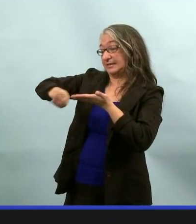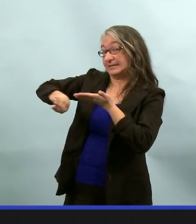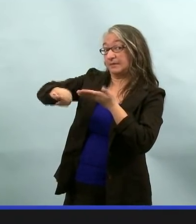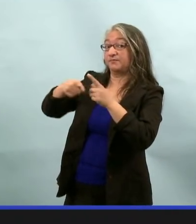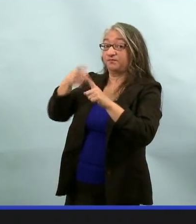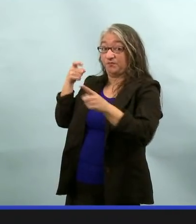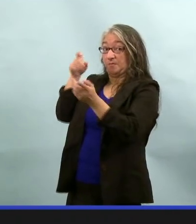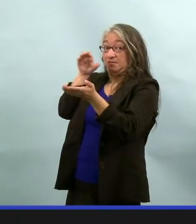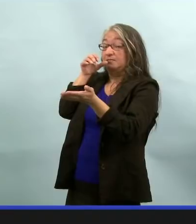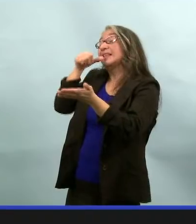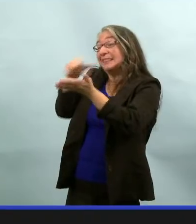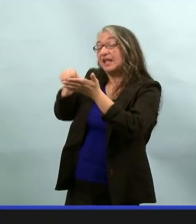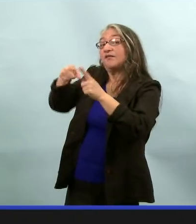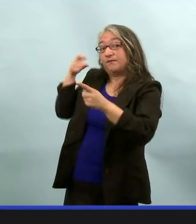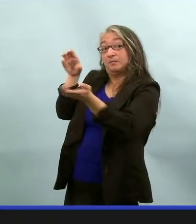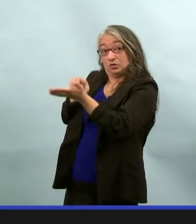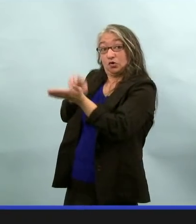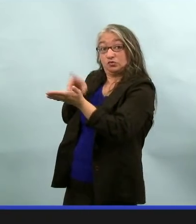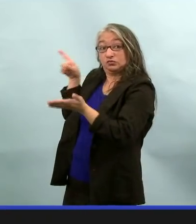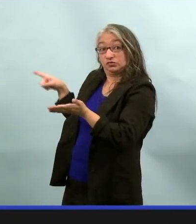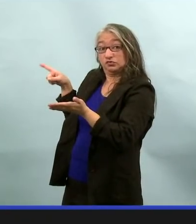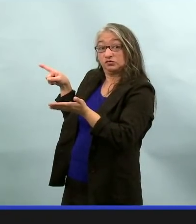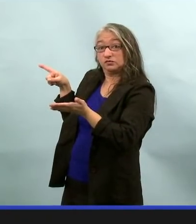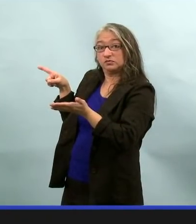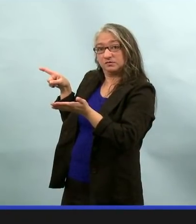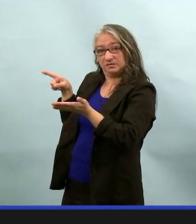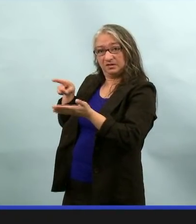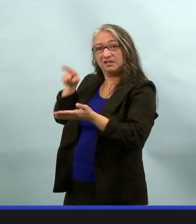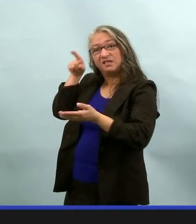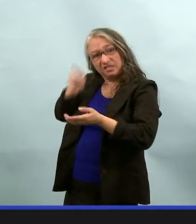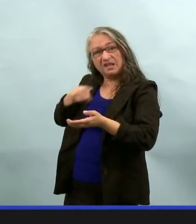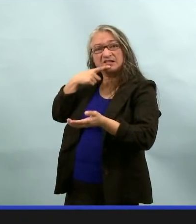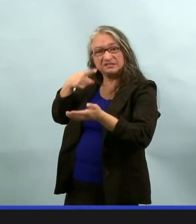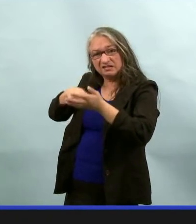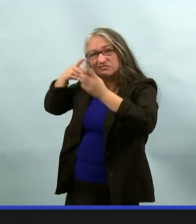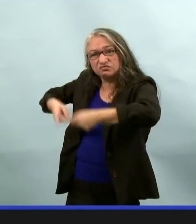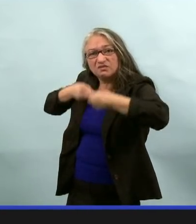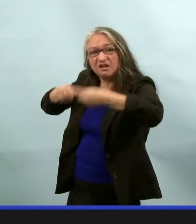i understand you want as many people as possible to get vaccinated but is there any reason why